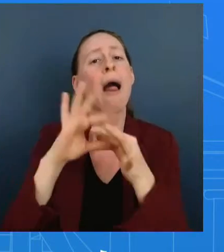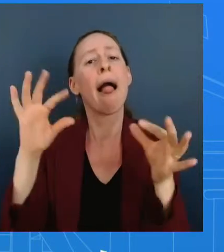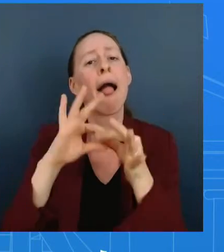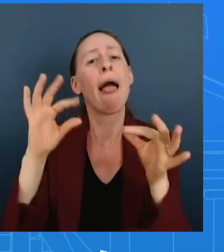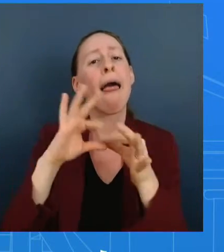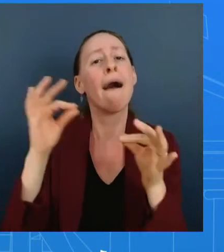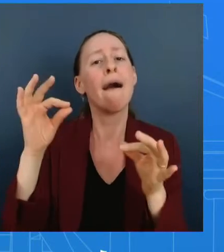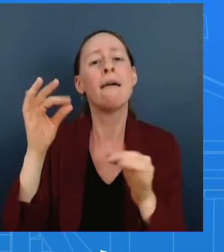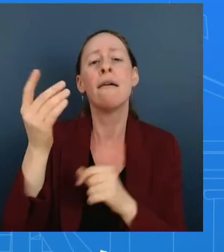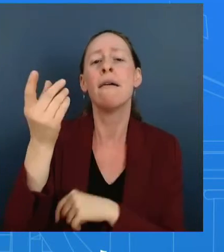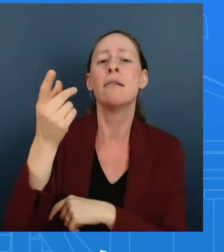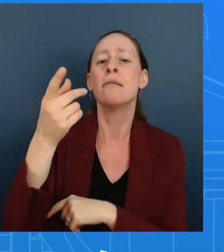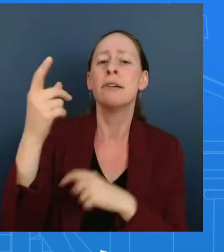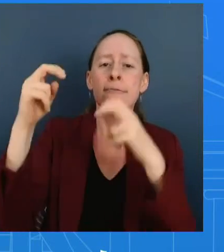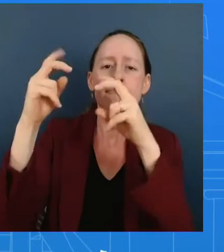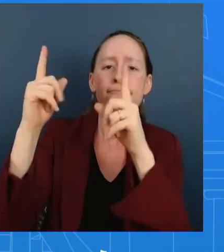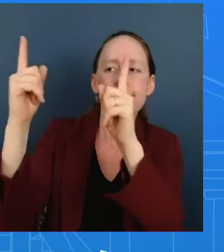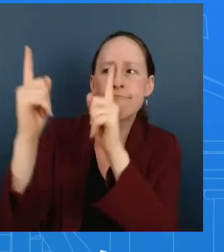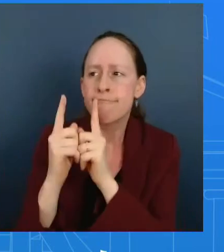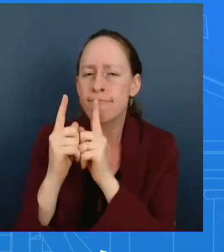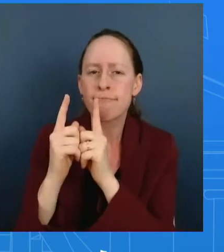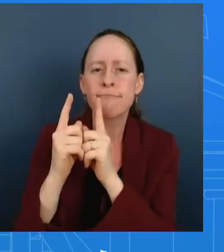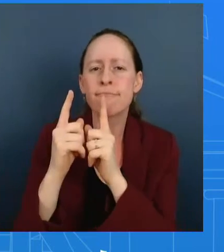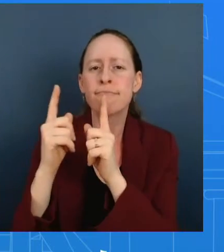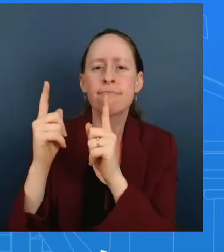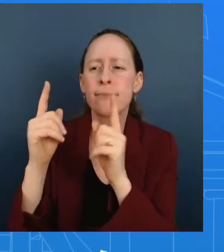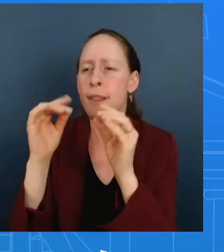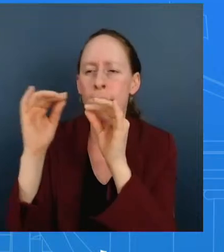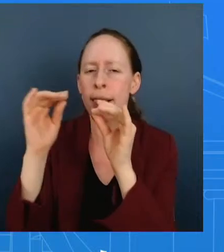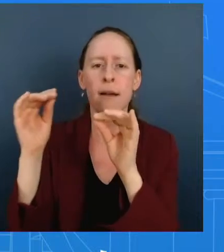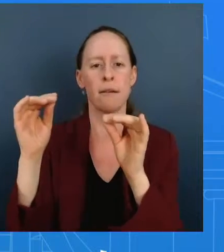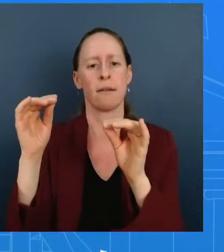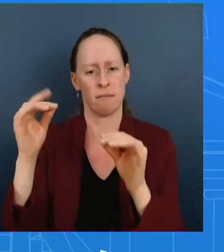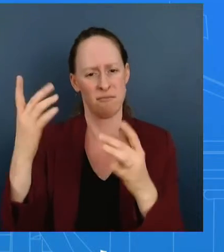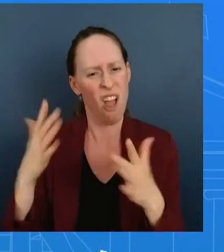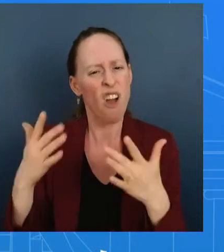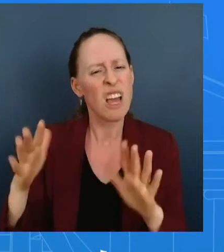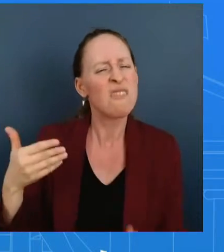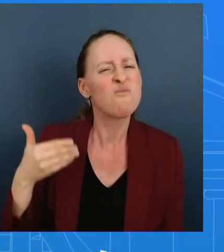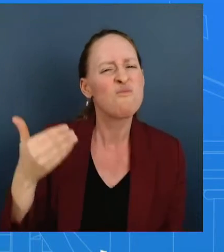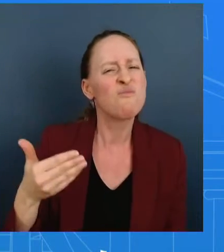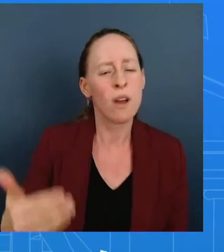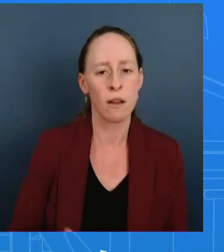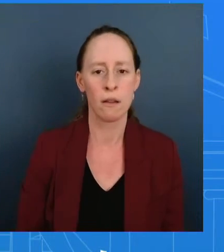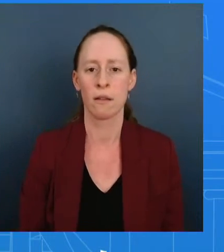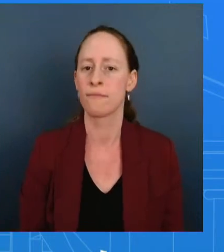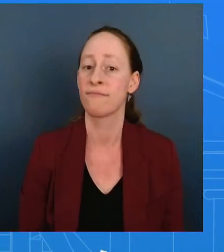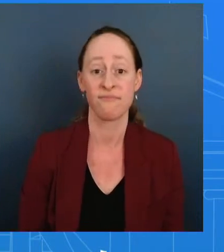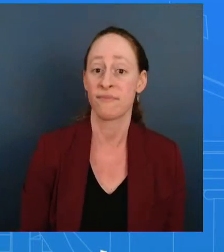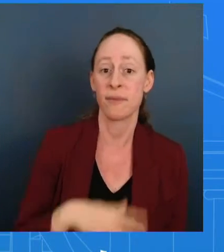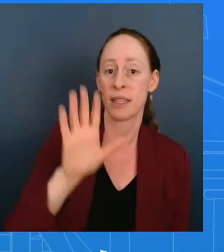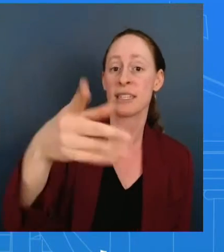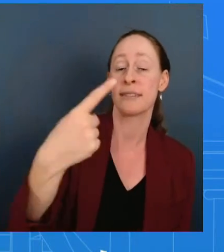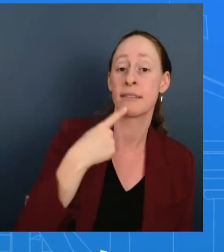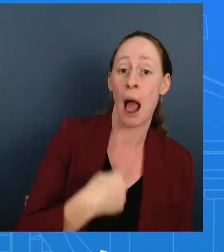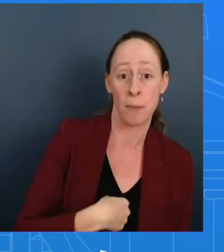a couple times a week. The Press: And now, in regards to Dr. Kevin Cannard? Ms. Jean-Pierre: And I am telling you, right now, that I am not sharing,